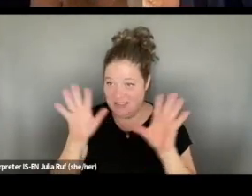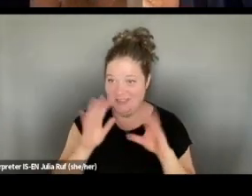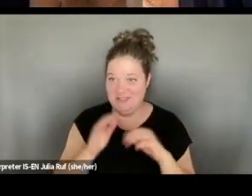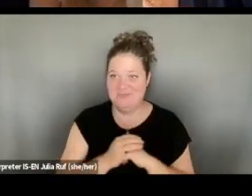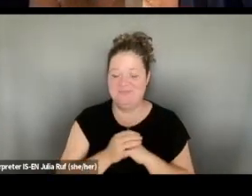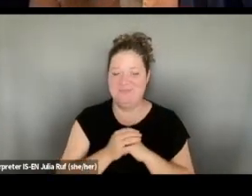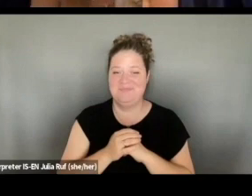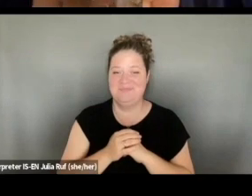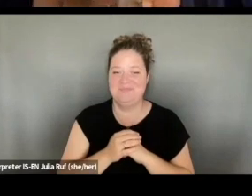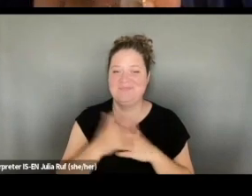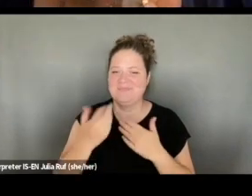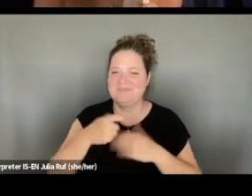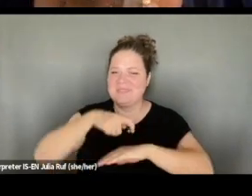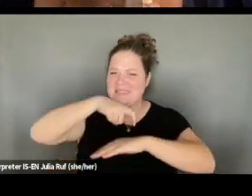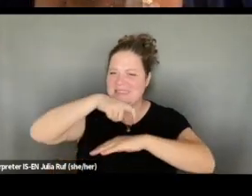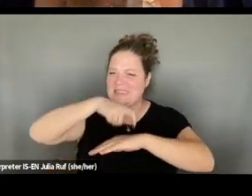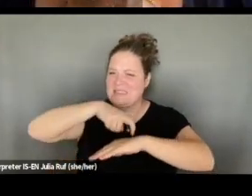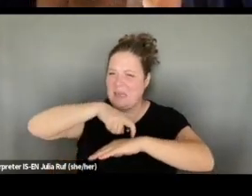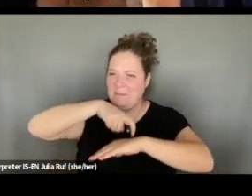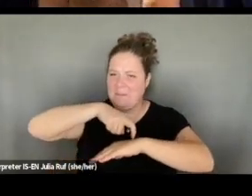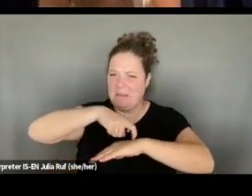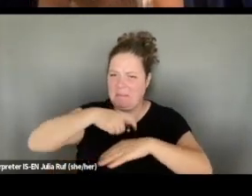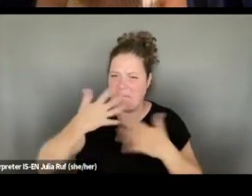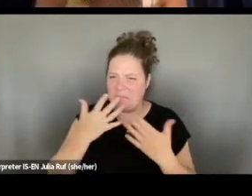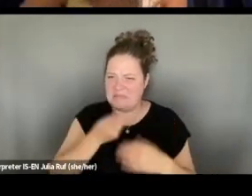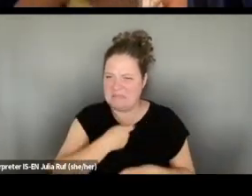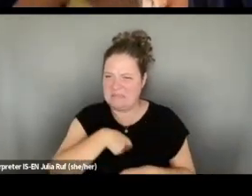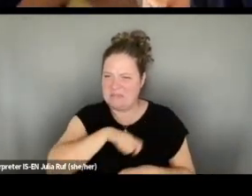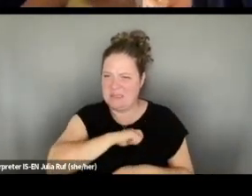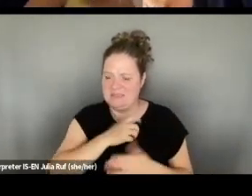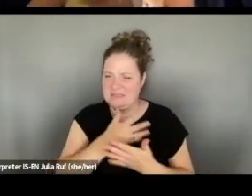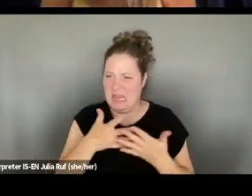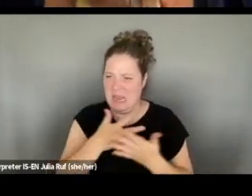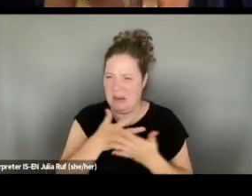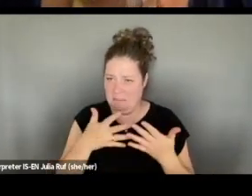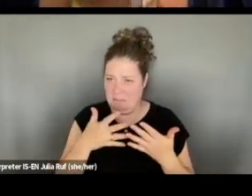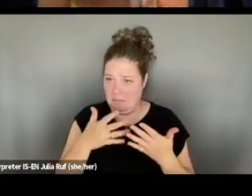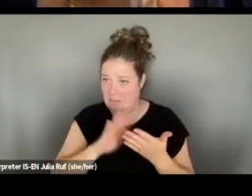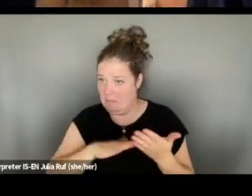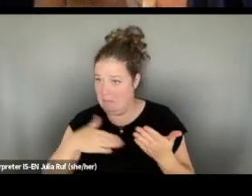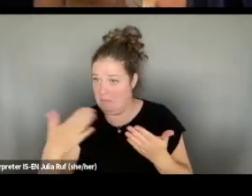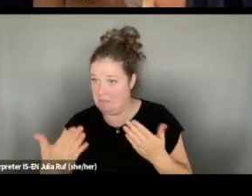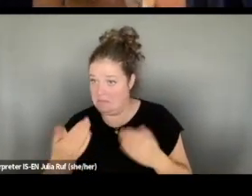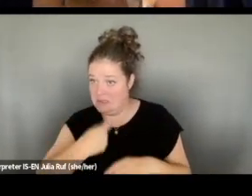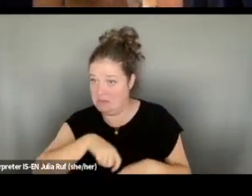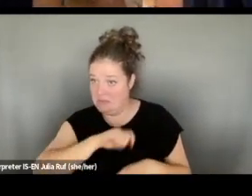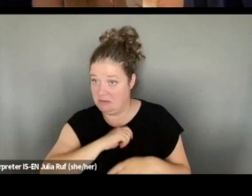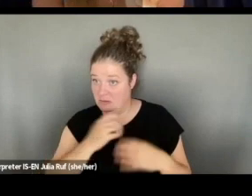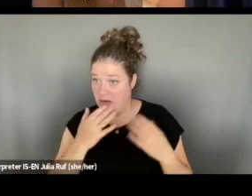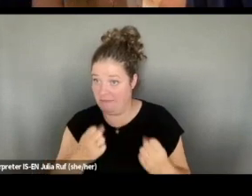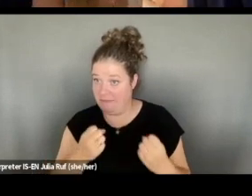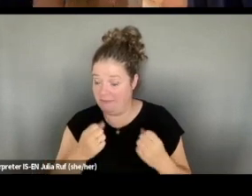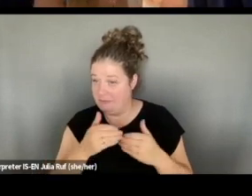little bit of clarification. It is about timing, specifically here about Spanish. Is there an estimated timing? So, no, there is no estimated timing,